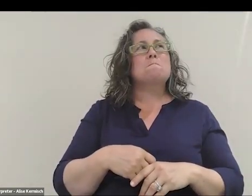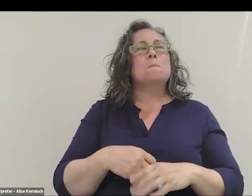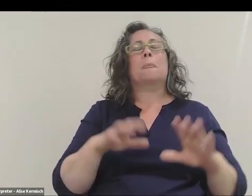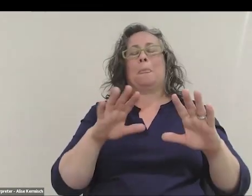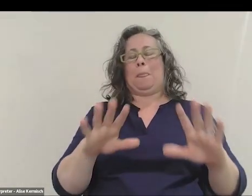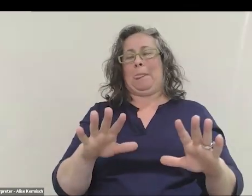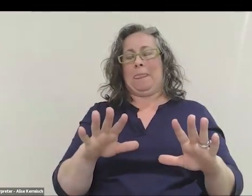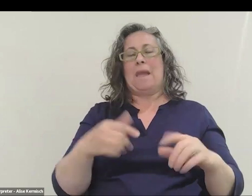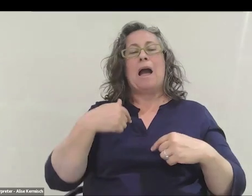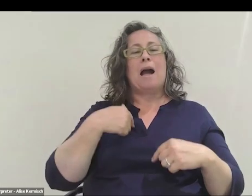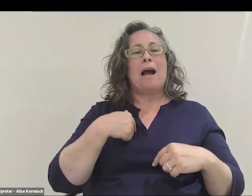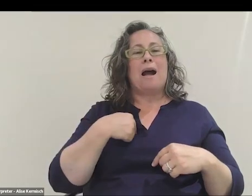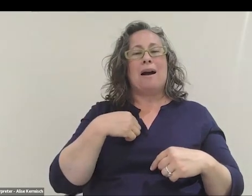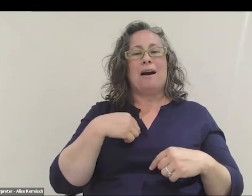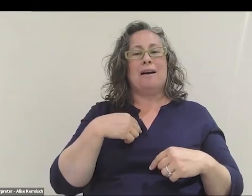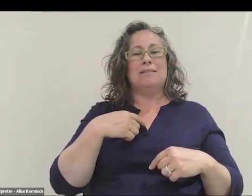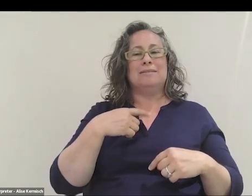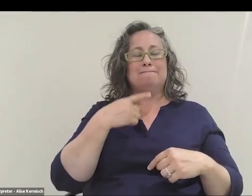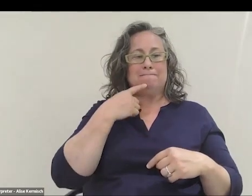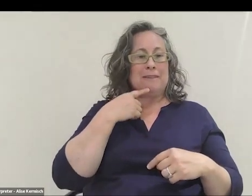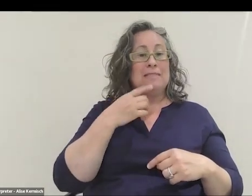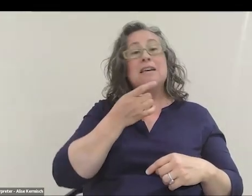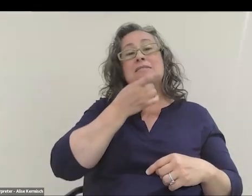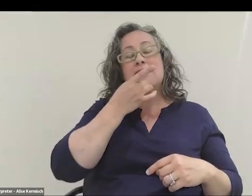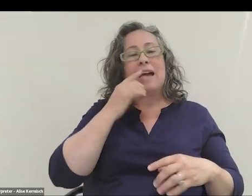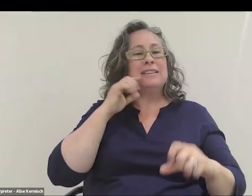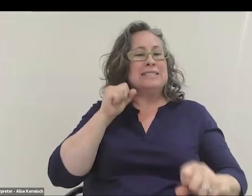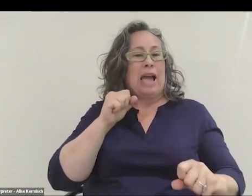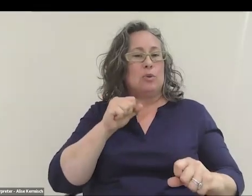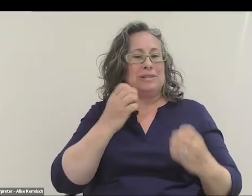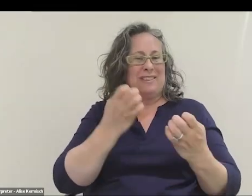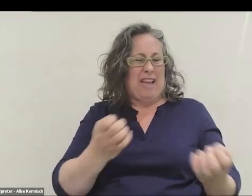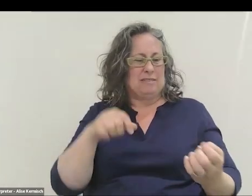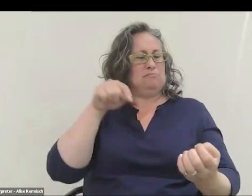I'll speak on this for a second. The LightSound devices, it's just a very simple tool.